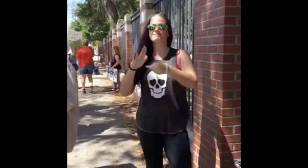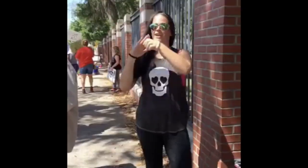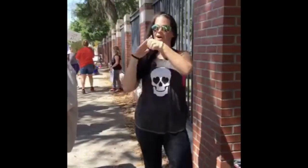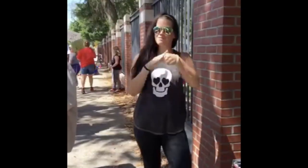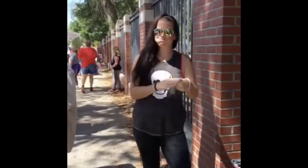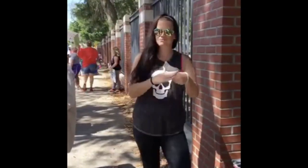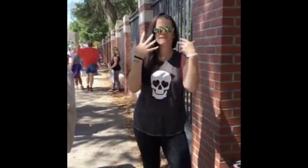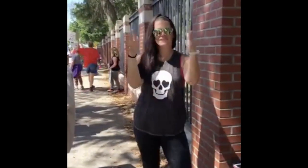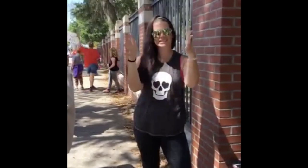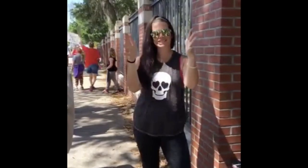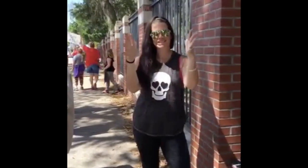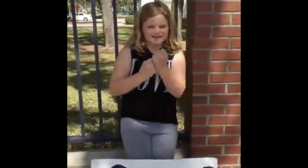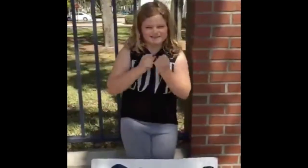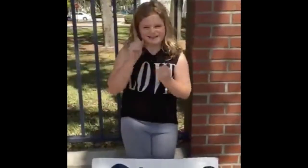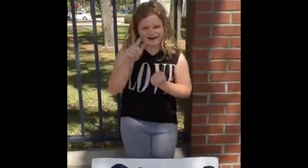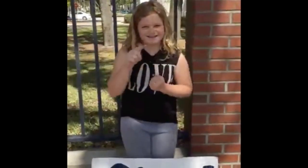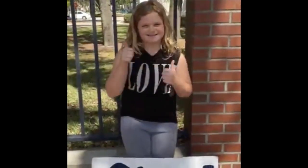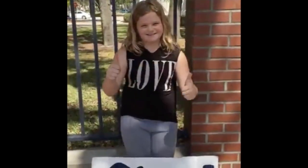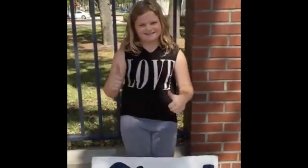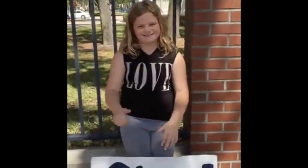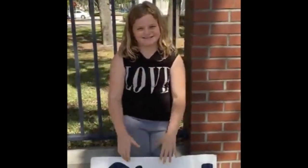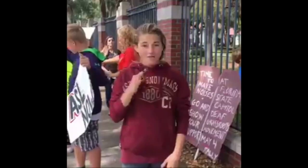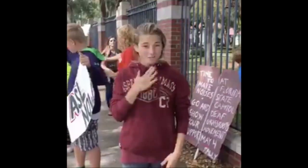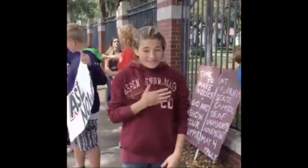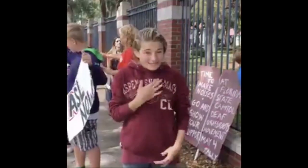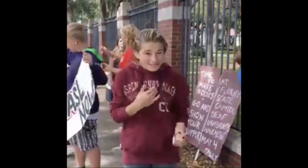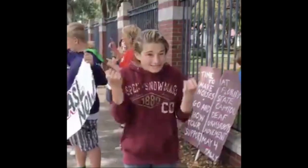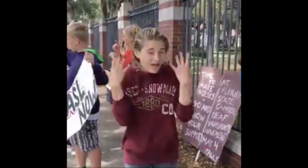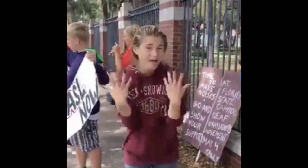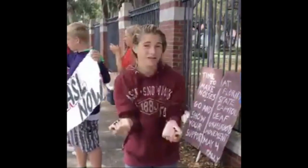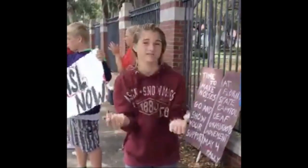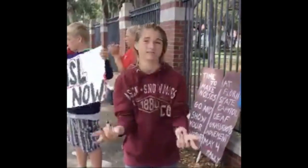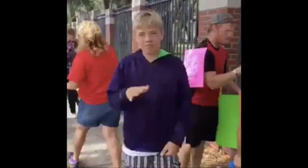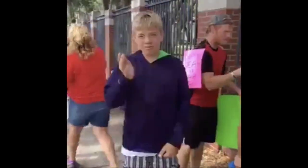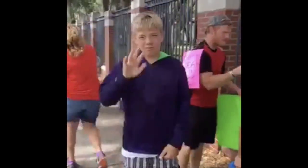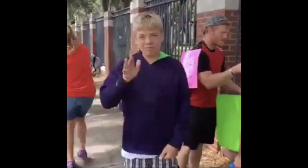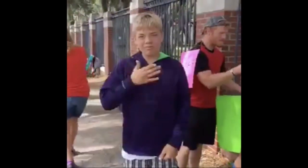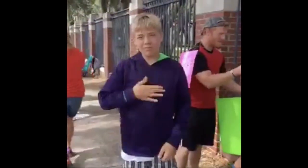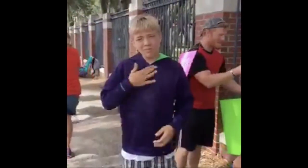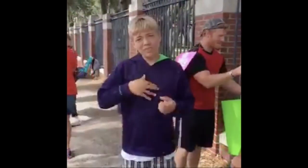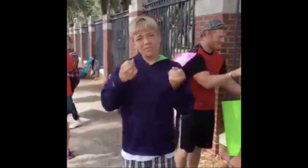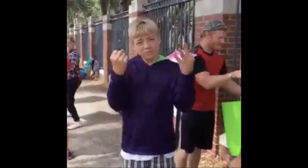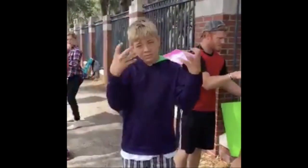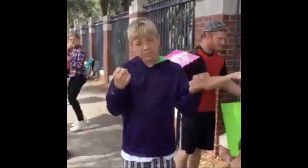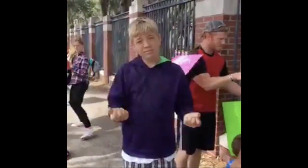Stop audism. Support ASL. Staff, please sign. Please sign.